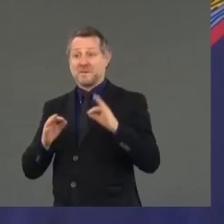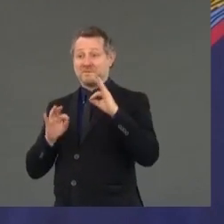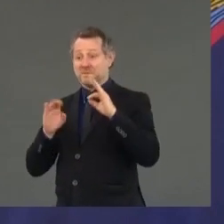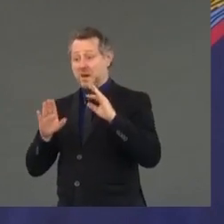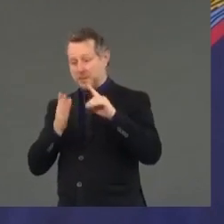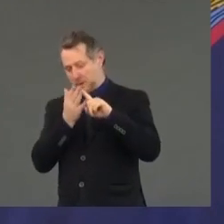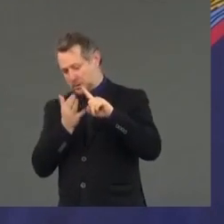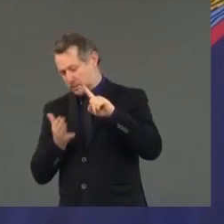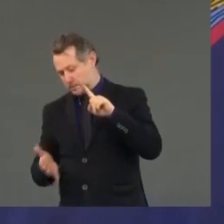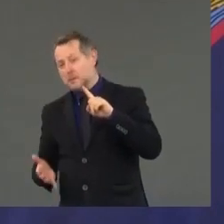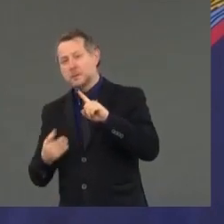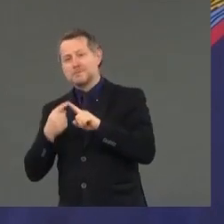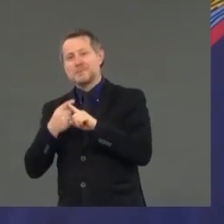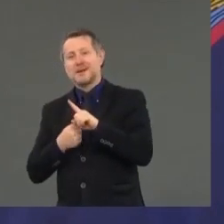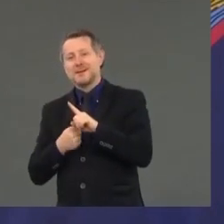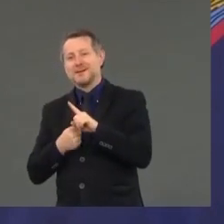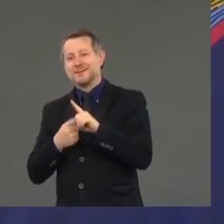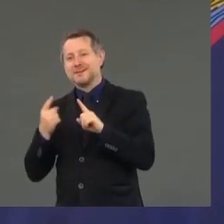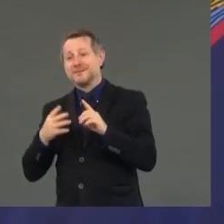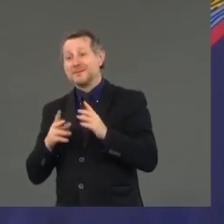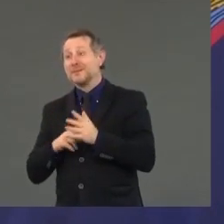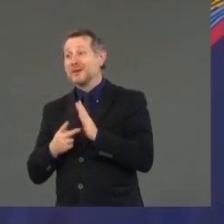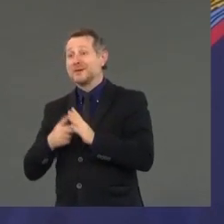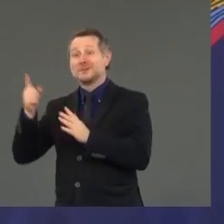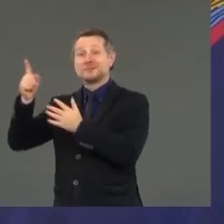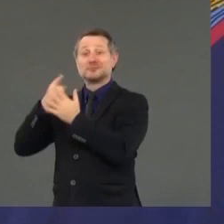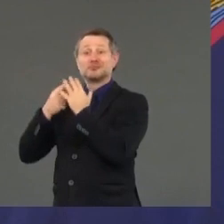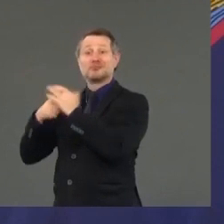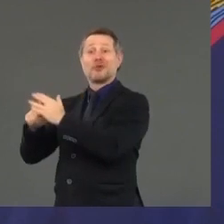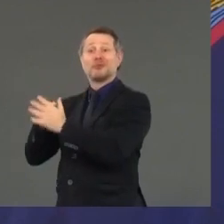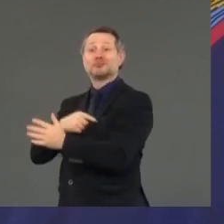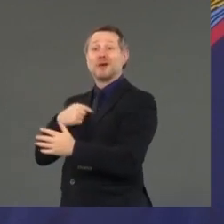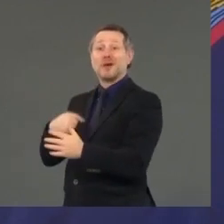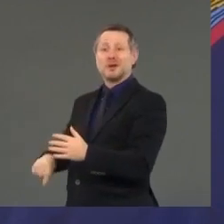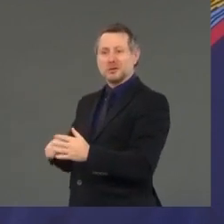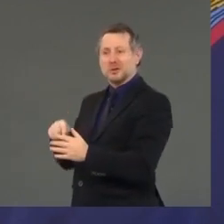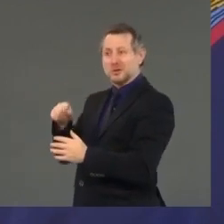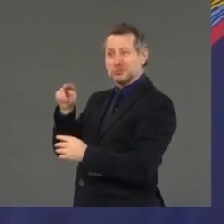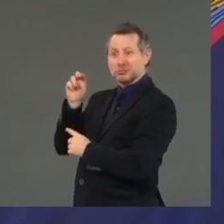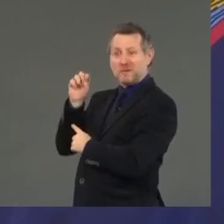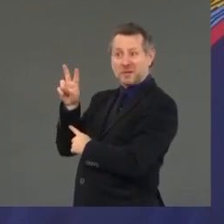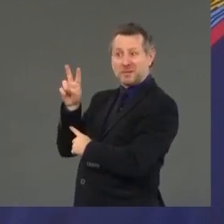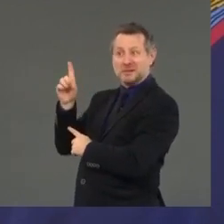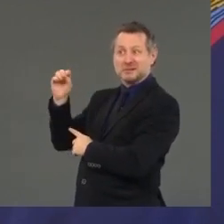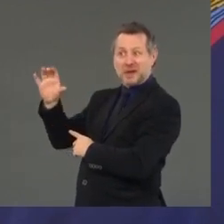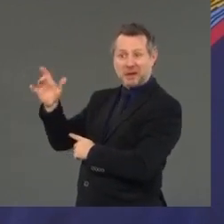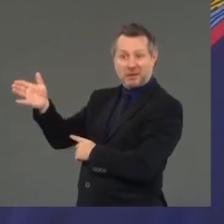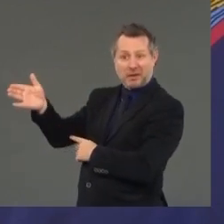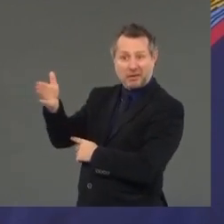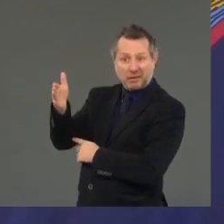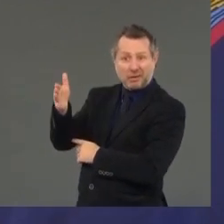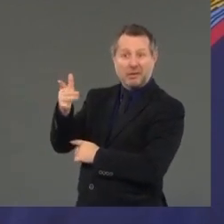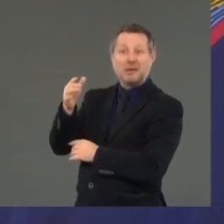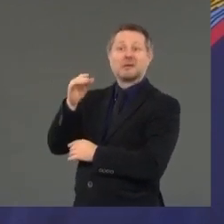OKAY? BY THE TIME YOU GET TO MARCH